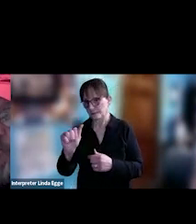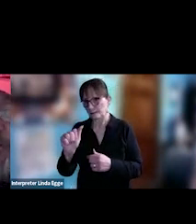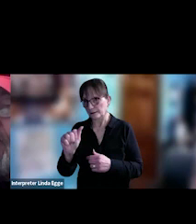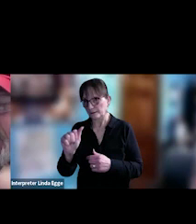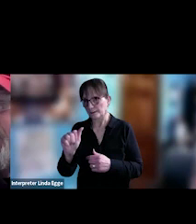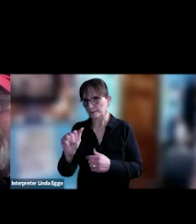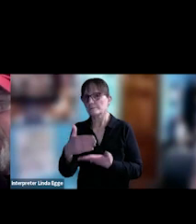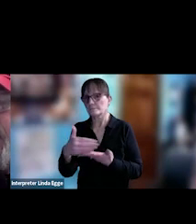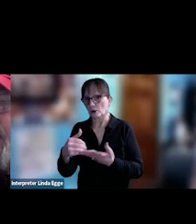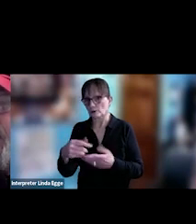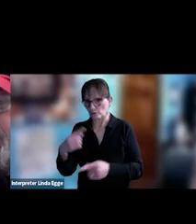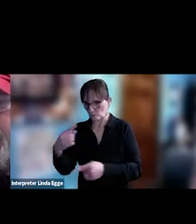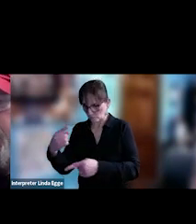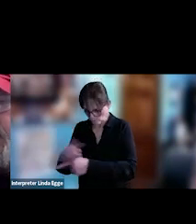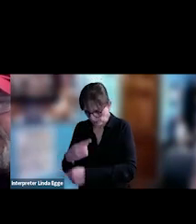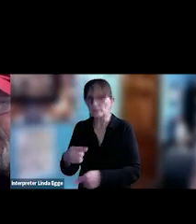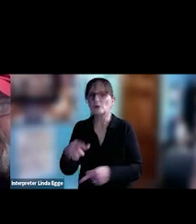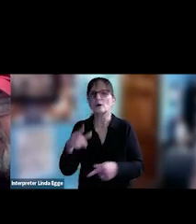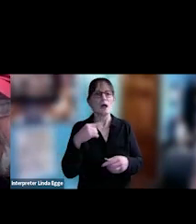Piece of it. - Yeah. And what about housing?